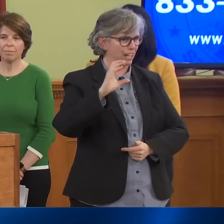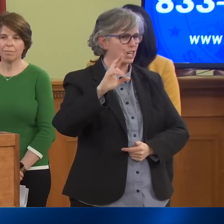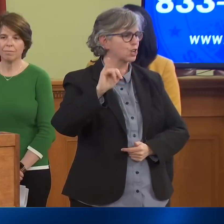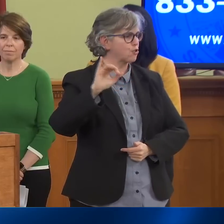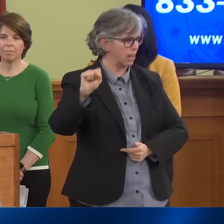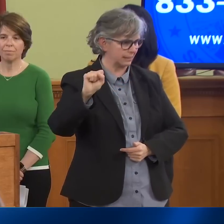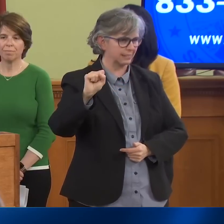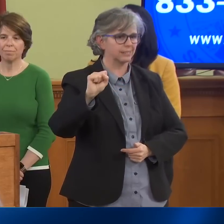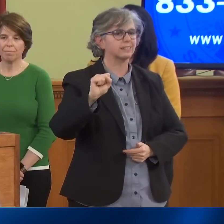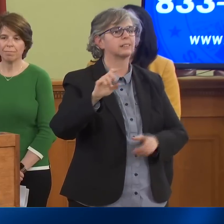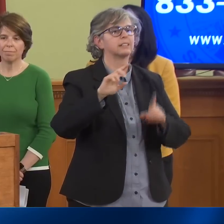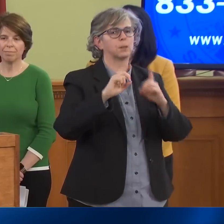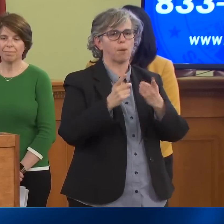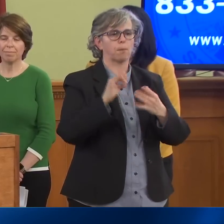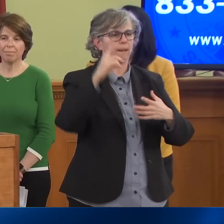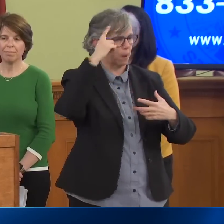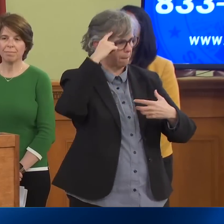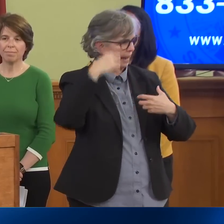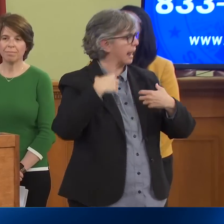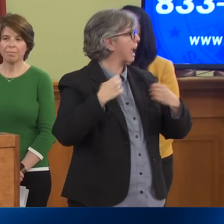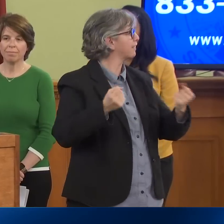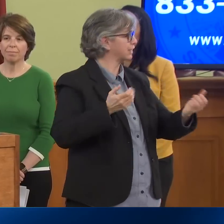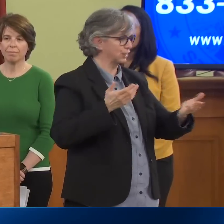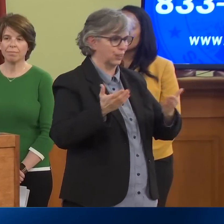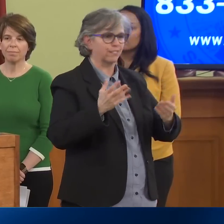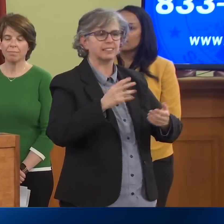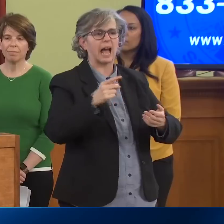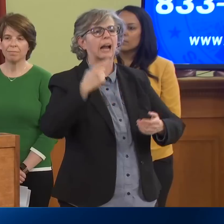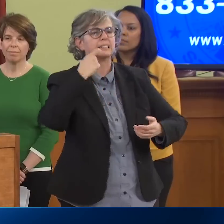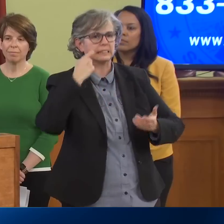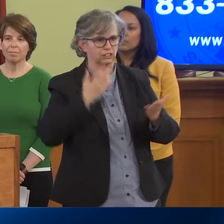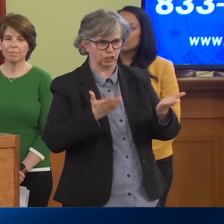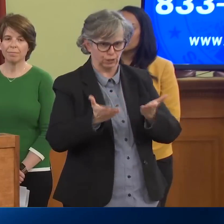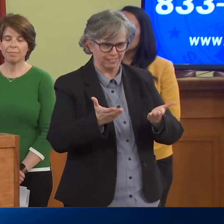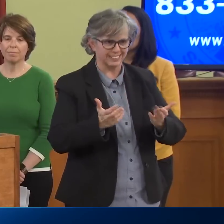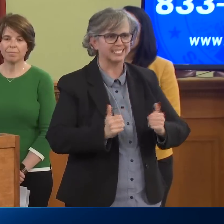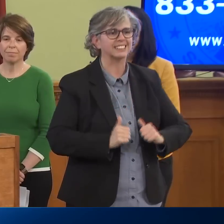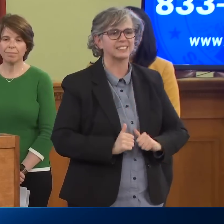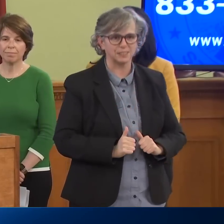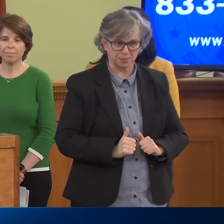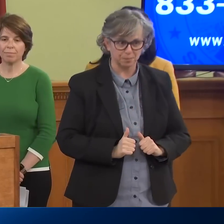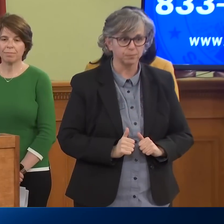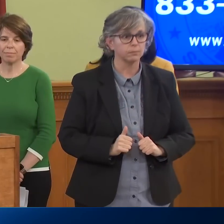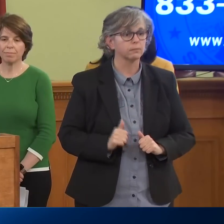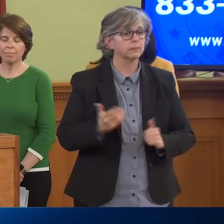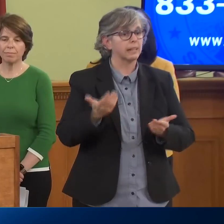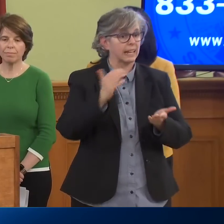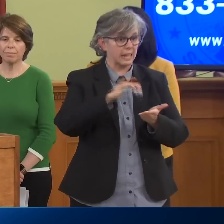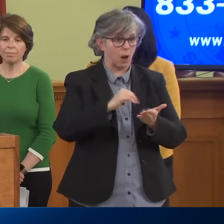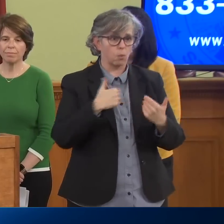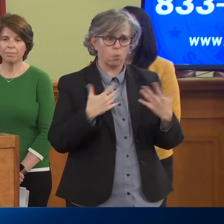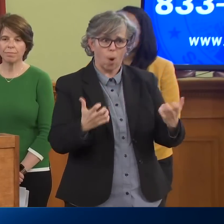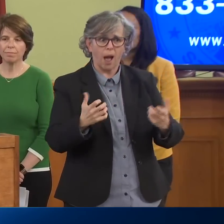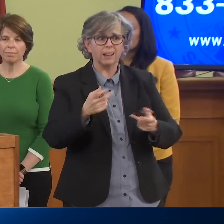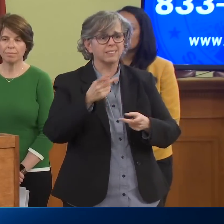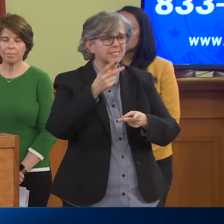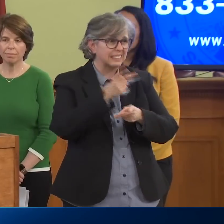WITH PEOPLE MOVE FORWARD. WE WILL PROBABLY NEVER REALLY MOVE BACK COMPLETELY, SO THAT IS PROBABLY A GOOD THING, AND IN FACT, THAT IS A GOOD THING.